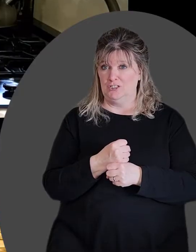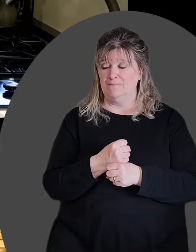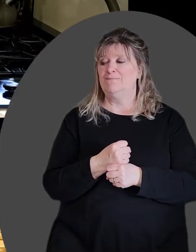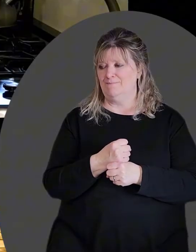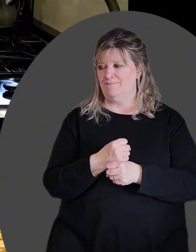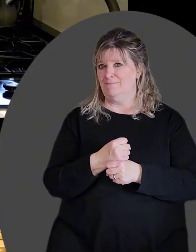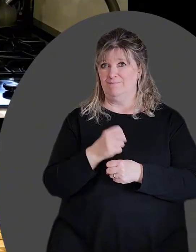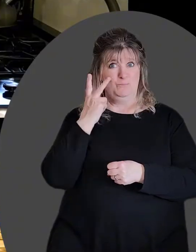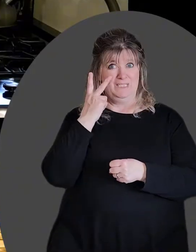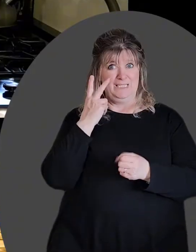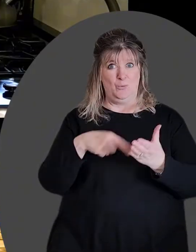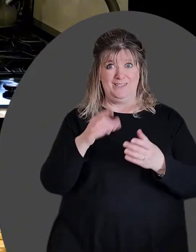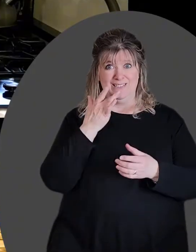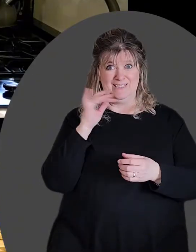we'll see what that tastes like